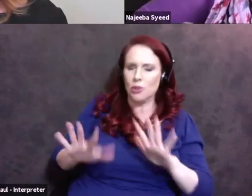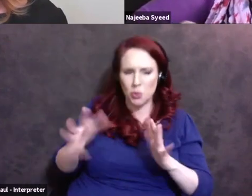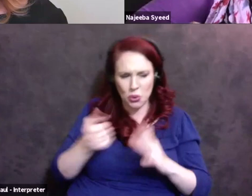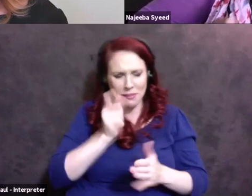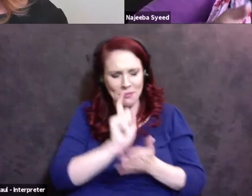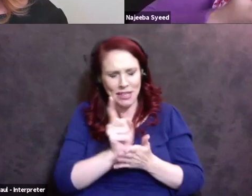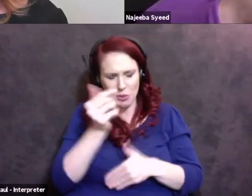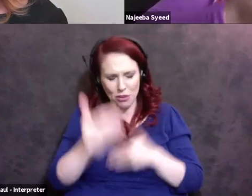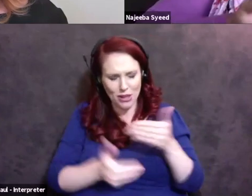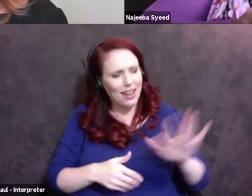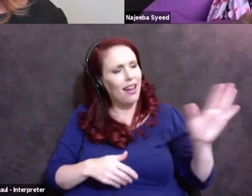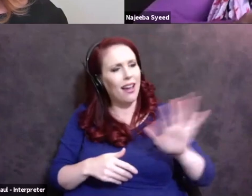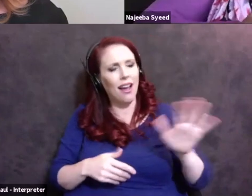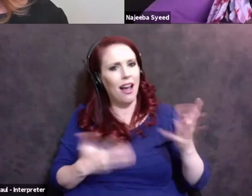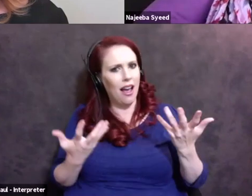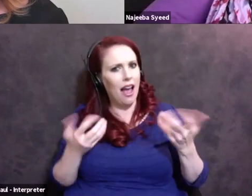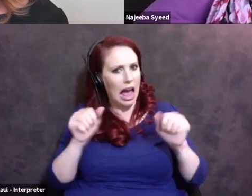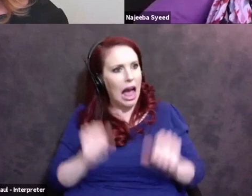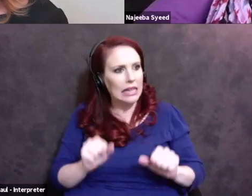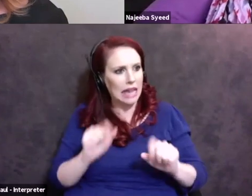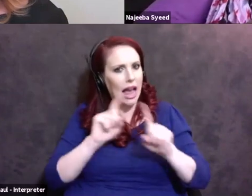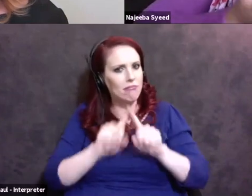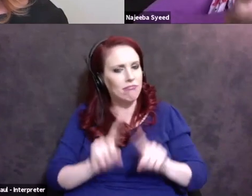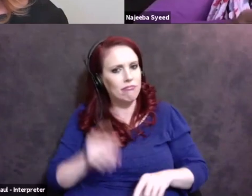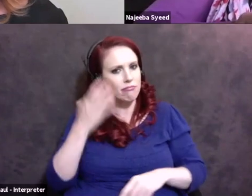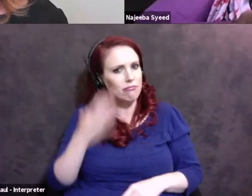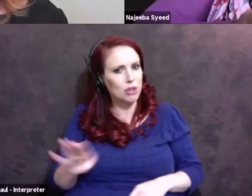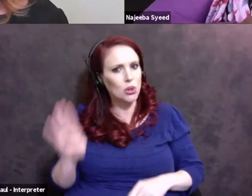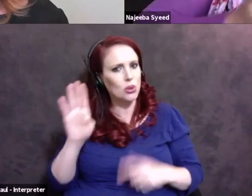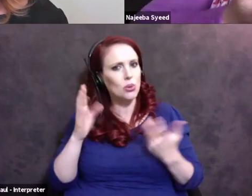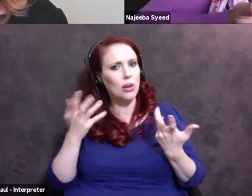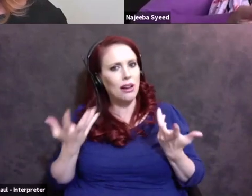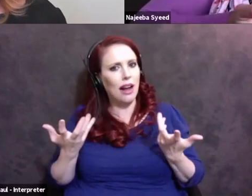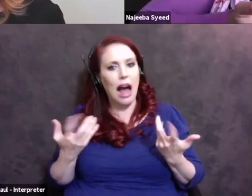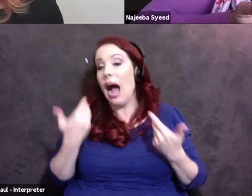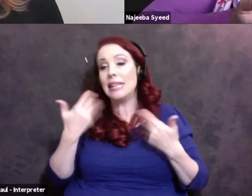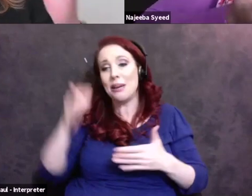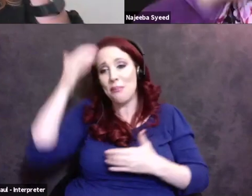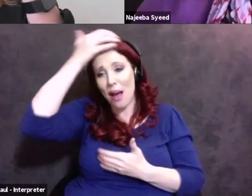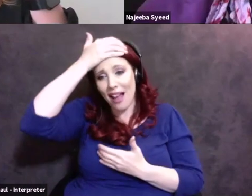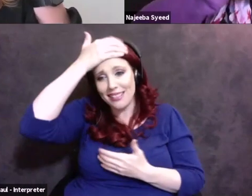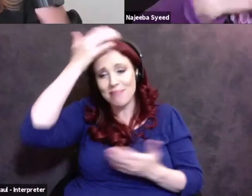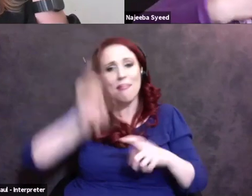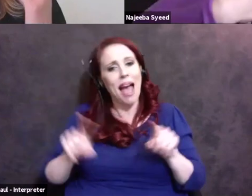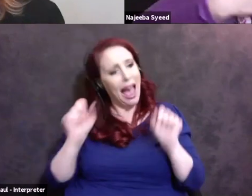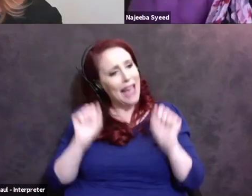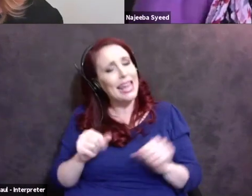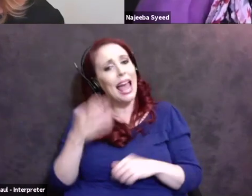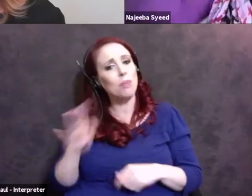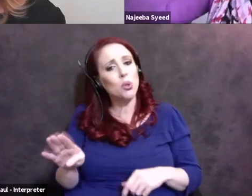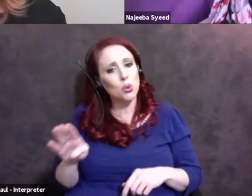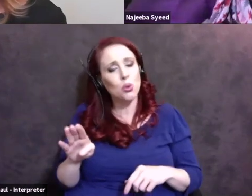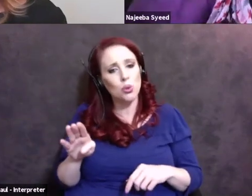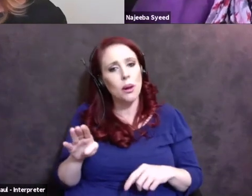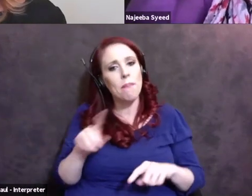I told her, no, no, I can wear blue but what I can't negotiate is for me to remove my hair